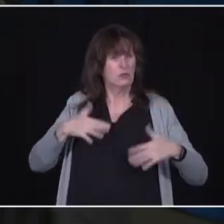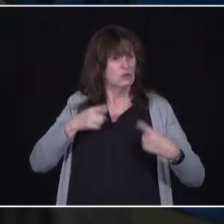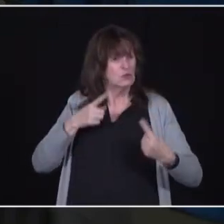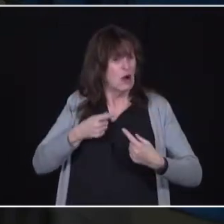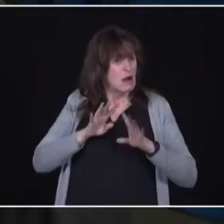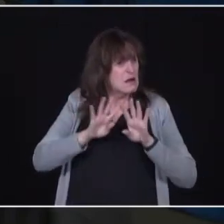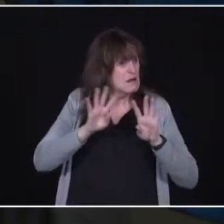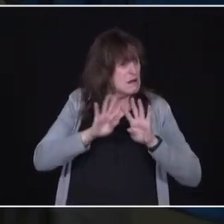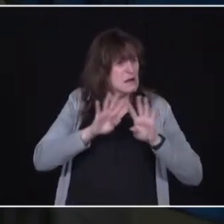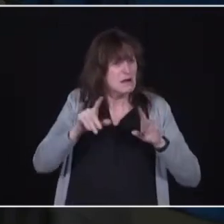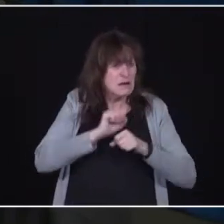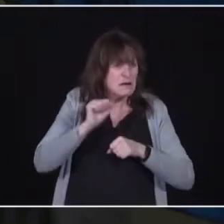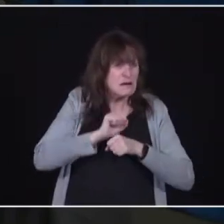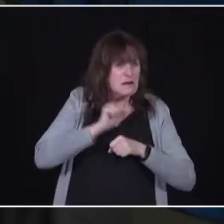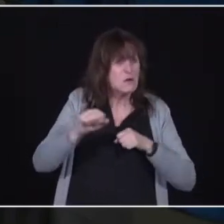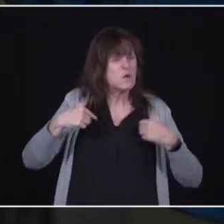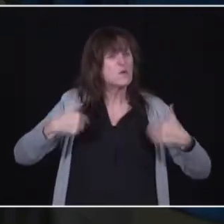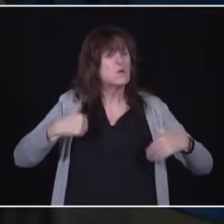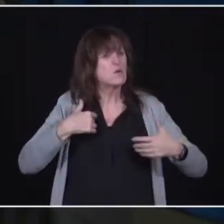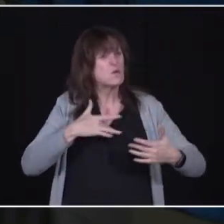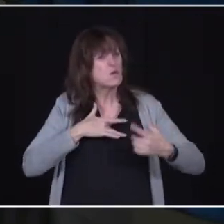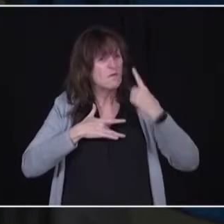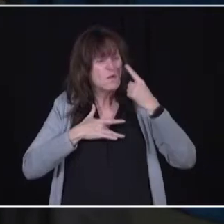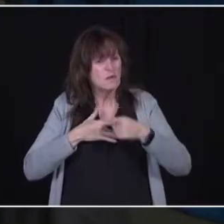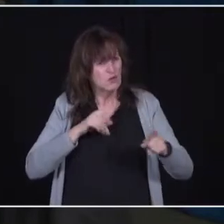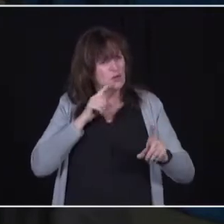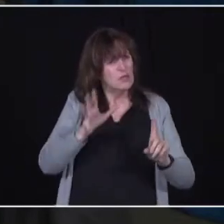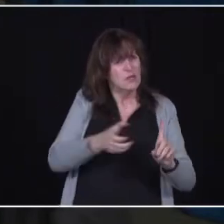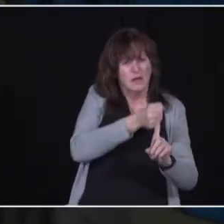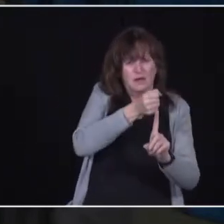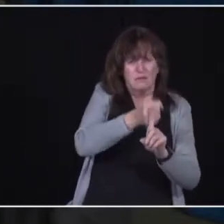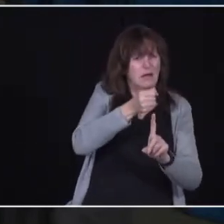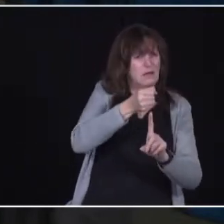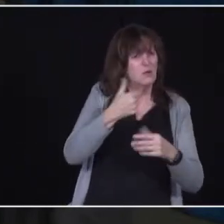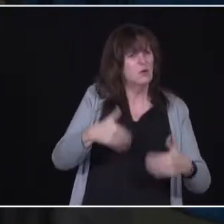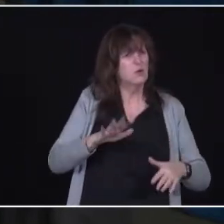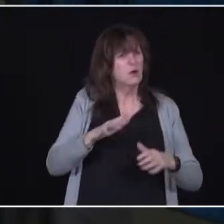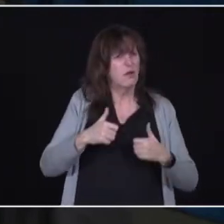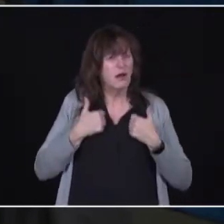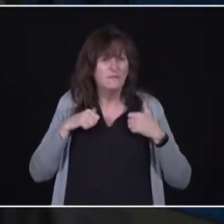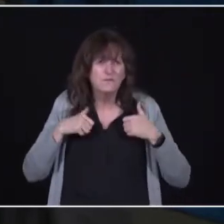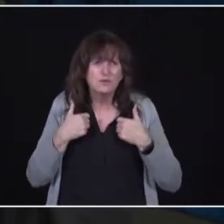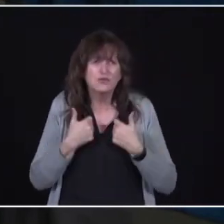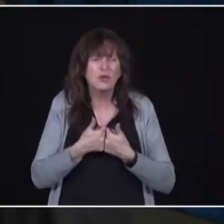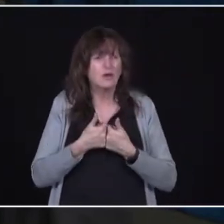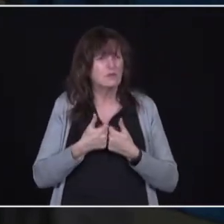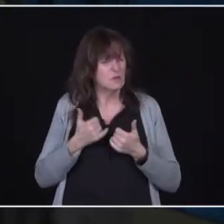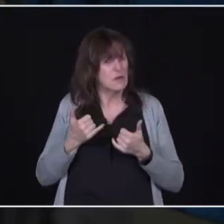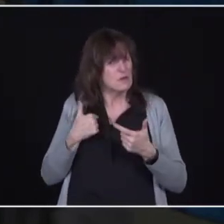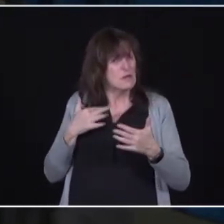to four hours of direct care per resident per day. This is what we need to create significant